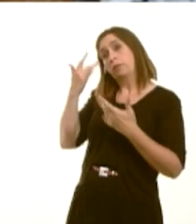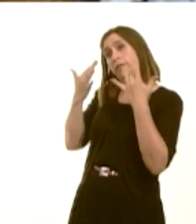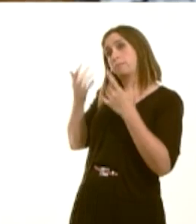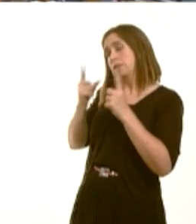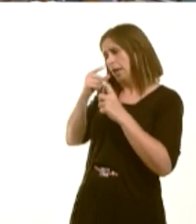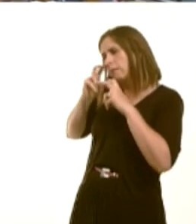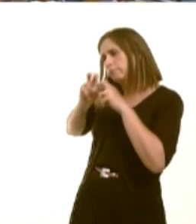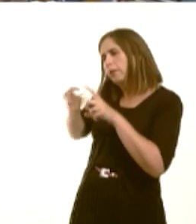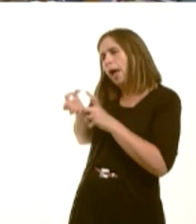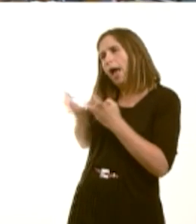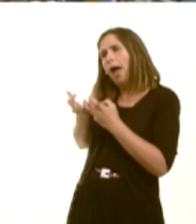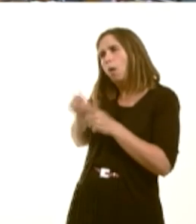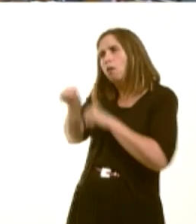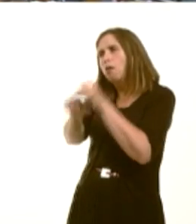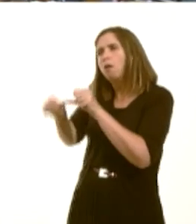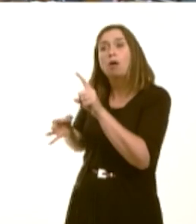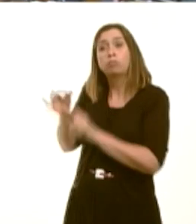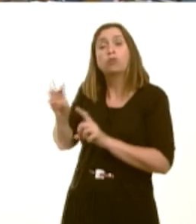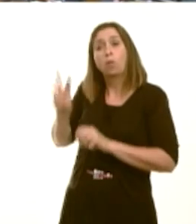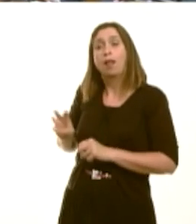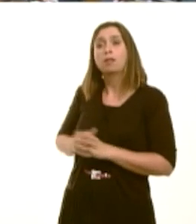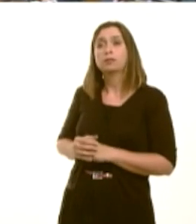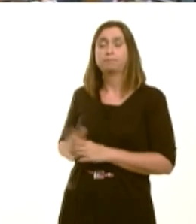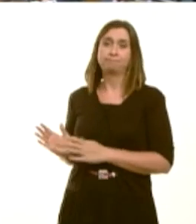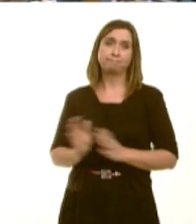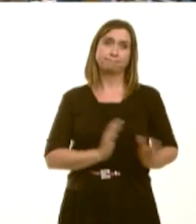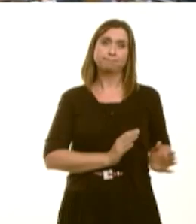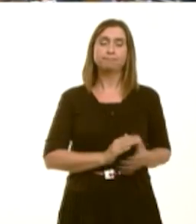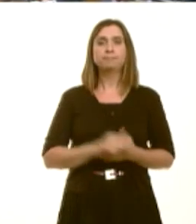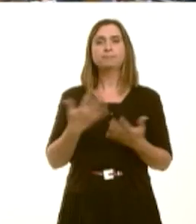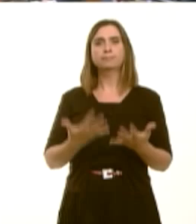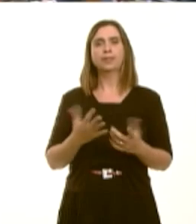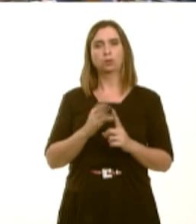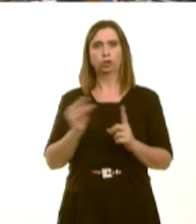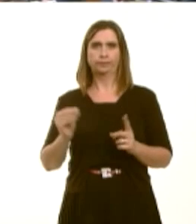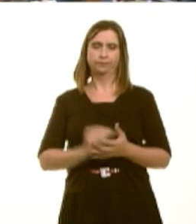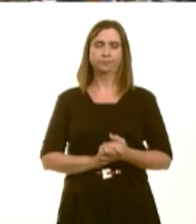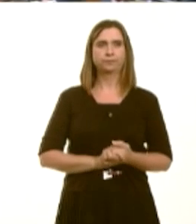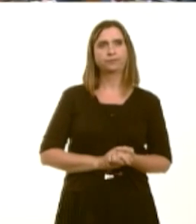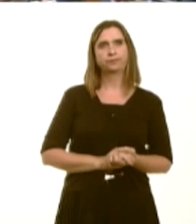Y Llywydd / The Presiding Officer: We now move to the leader of the opposition, Andrew R.T. Davies. Andrew R.T. Davies: Thank you, Presiding Officer.